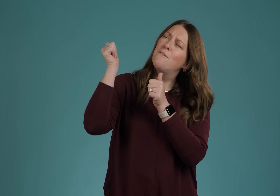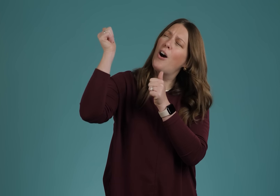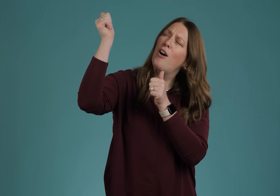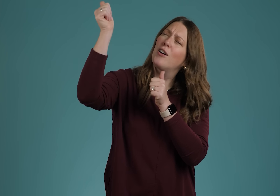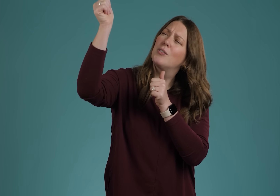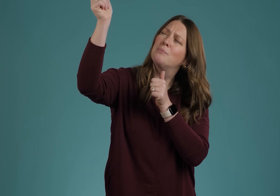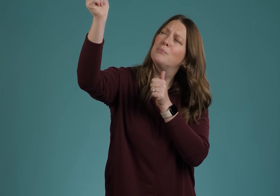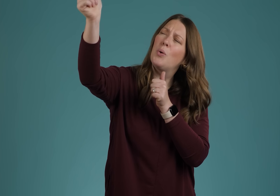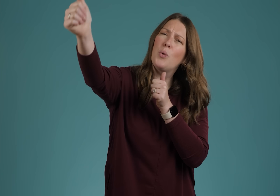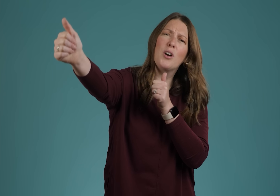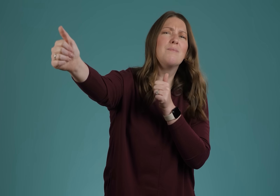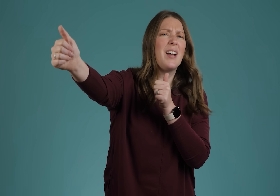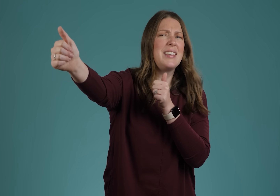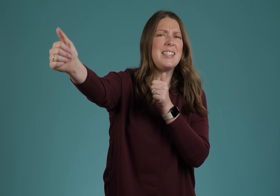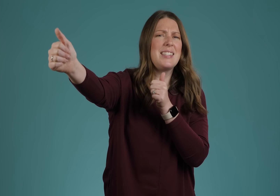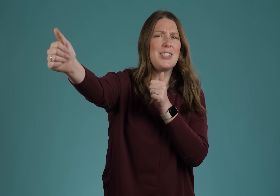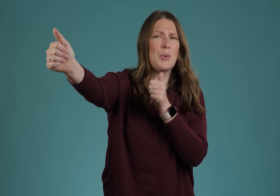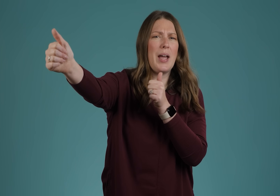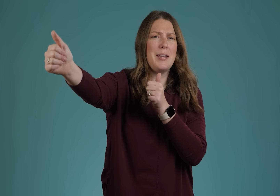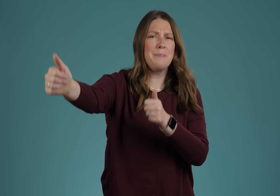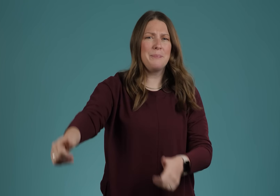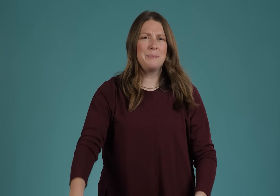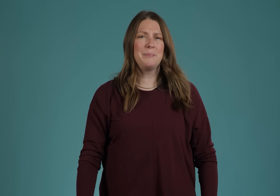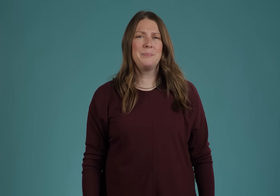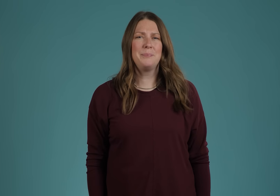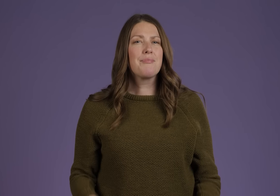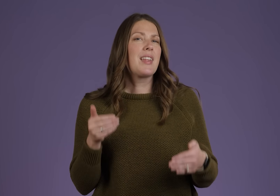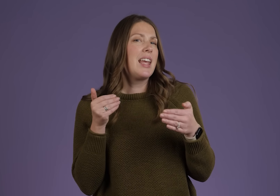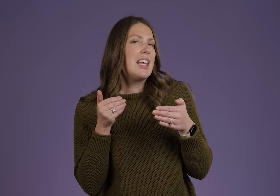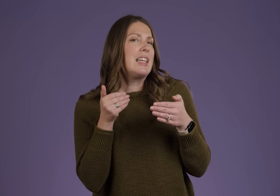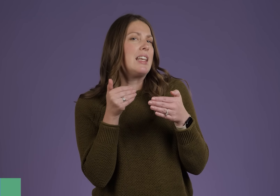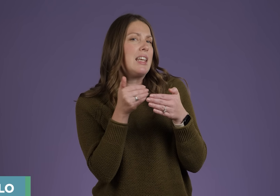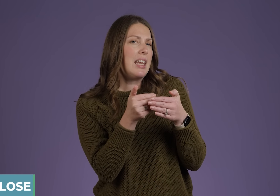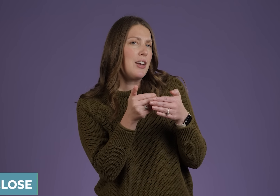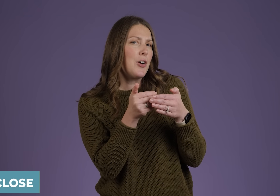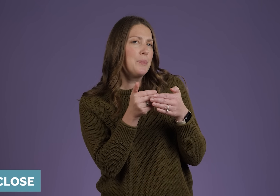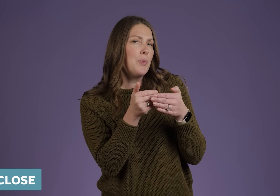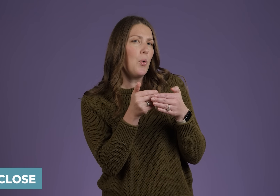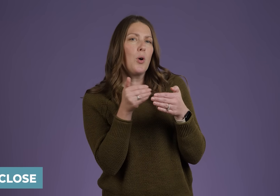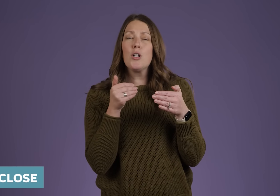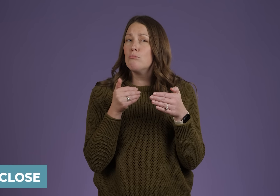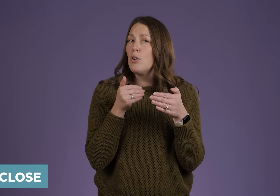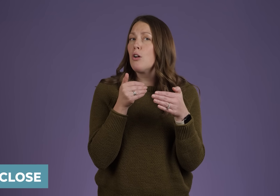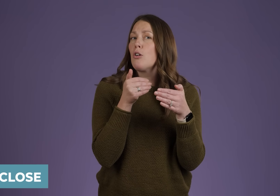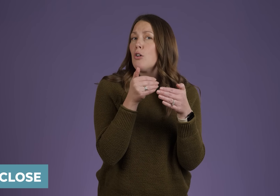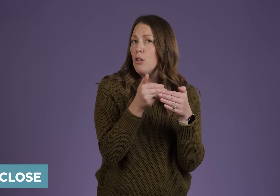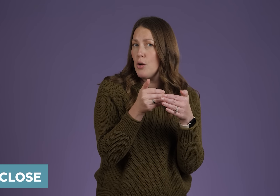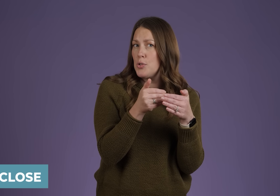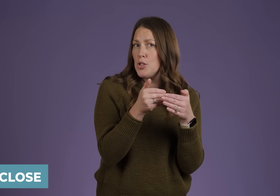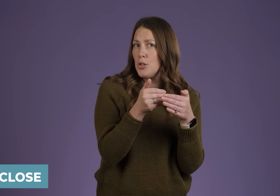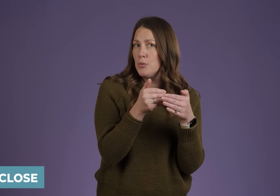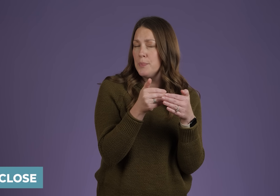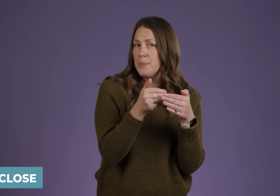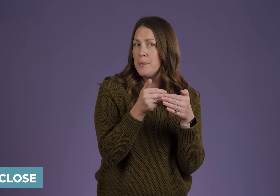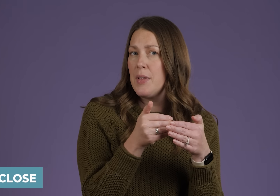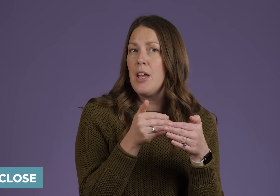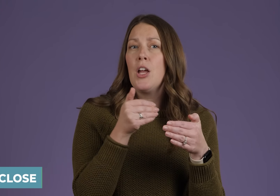Far or a distance away Near or close to